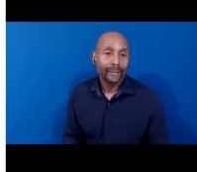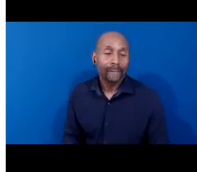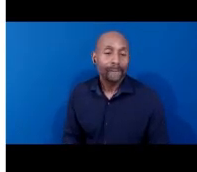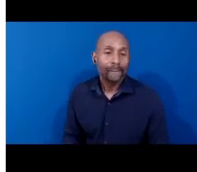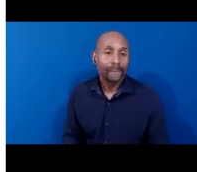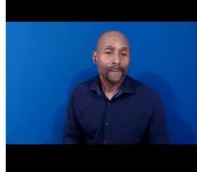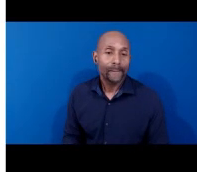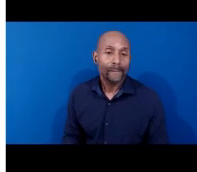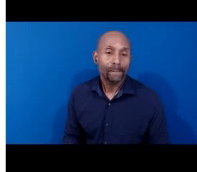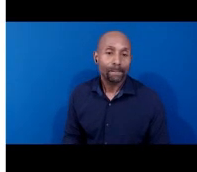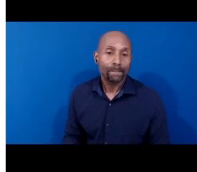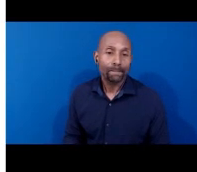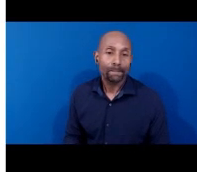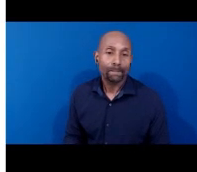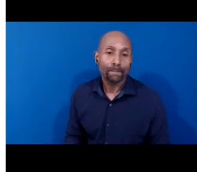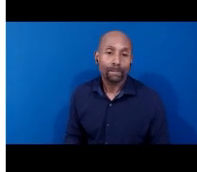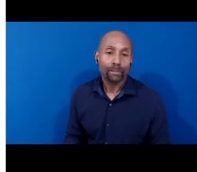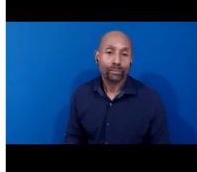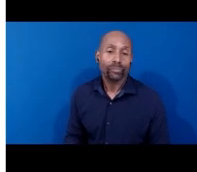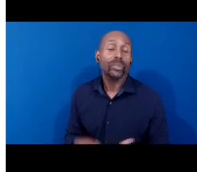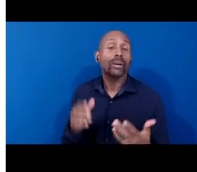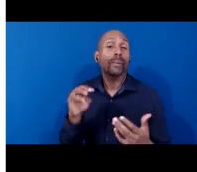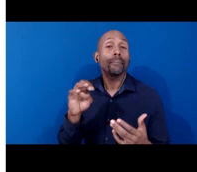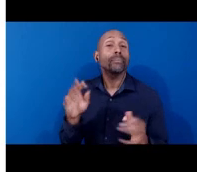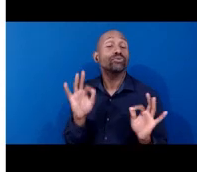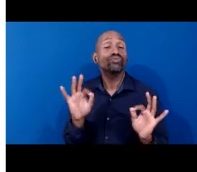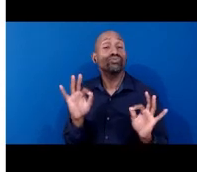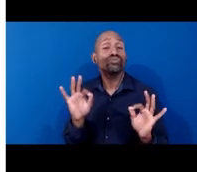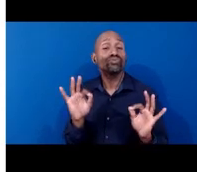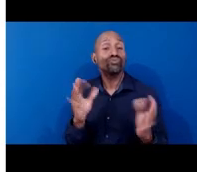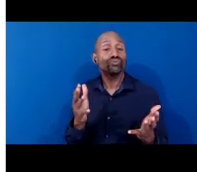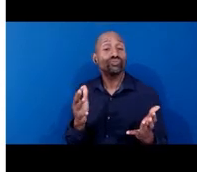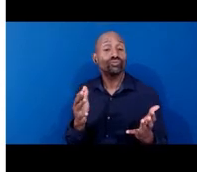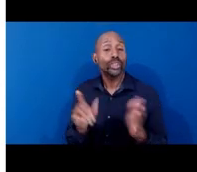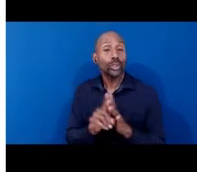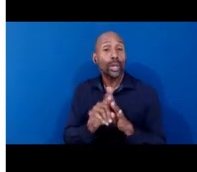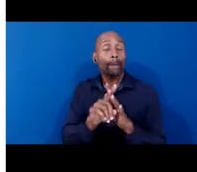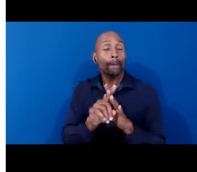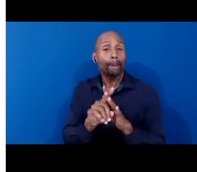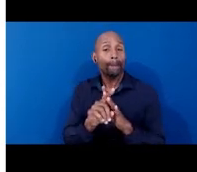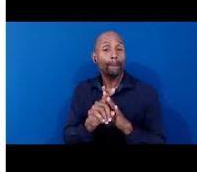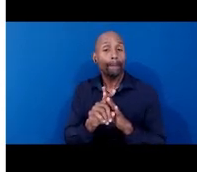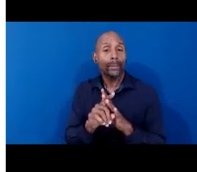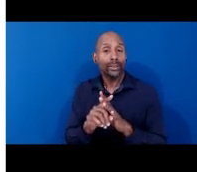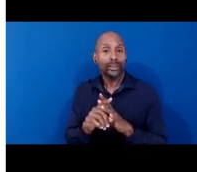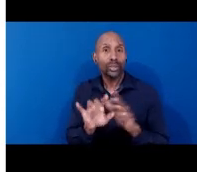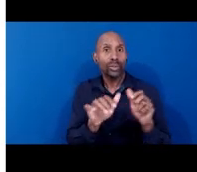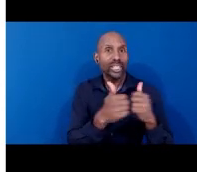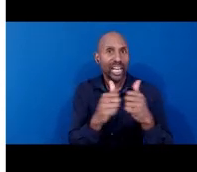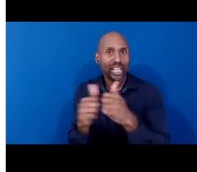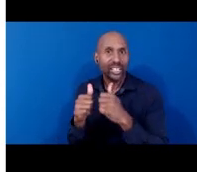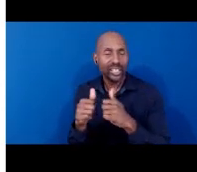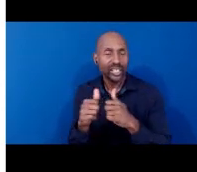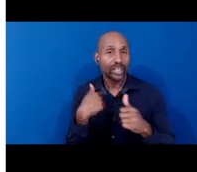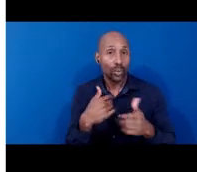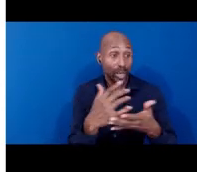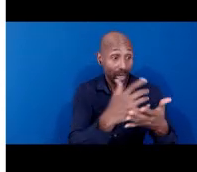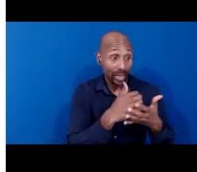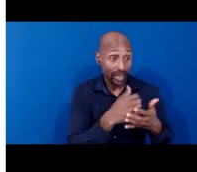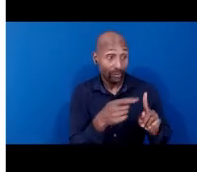that all of these challenges are interconnected. So you see this nice little ecosystem type diagram on the science teacher by trade.